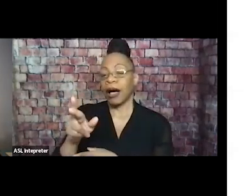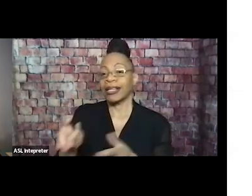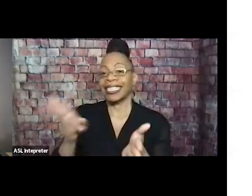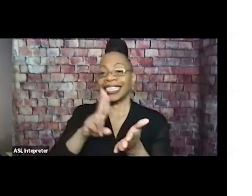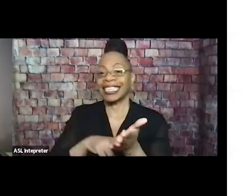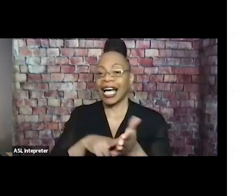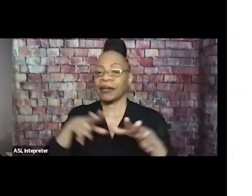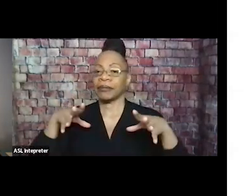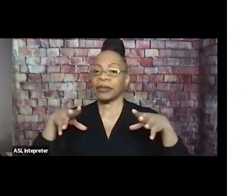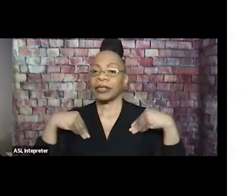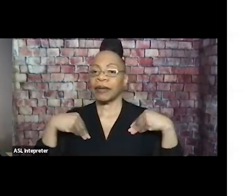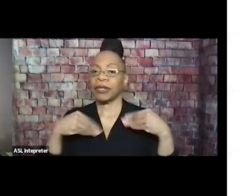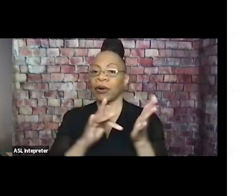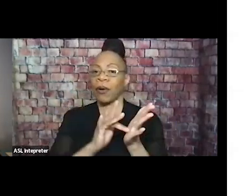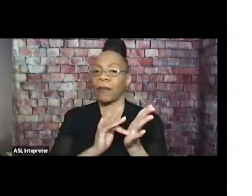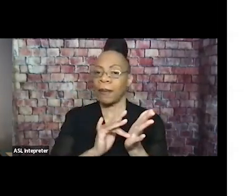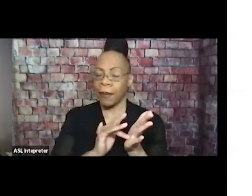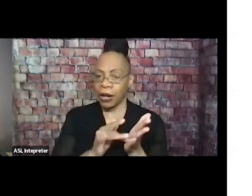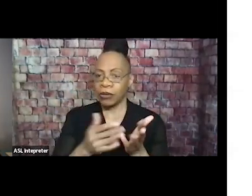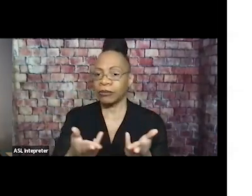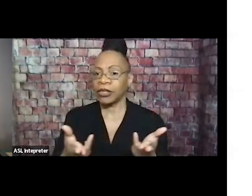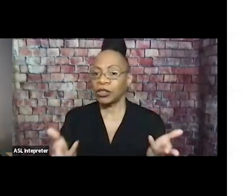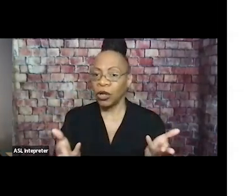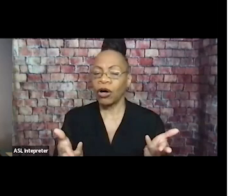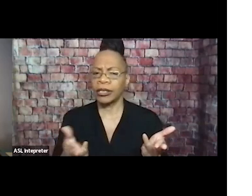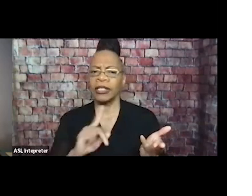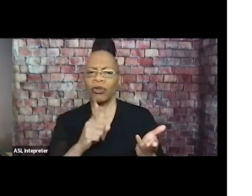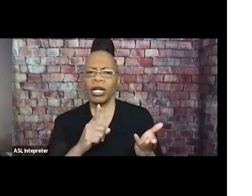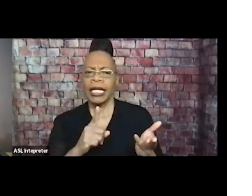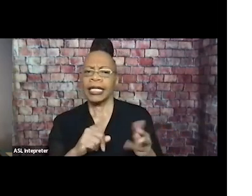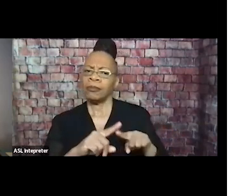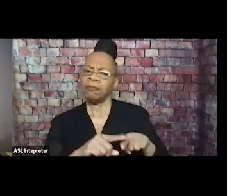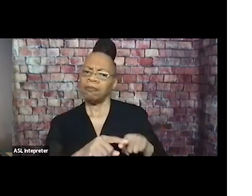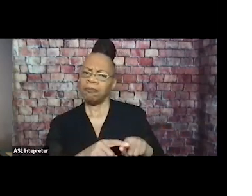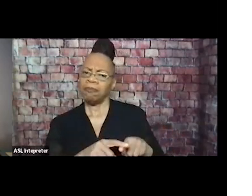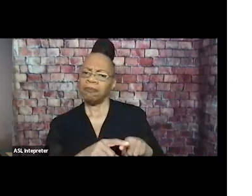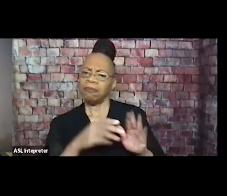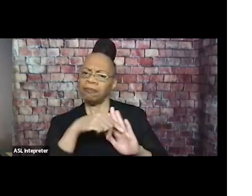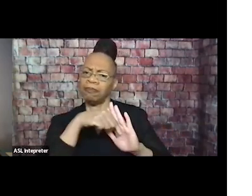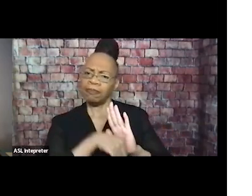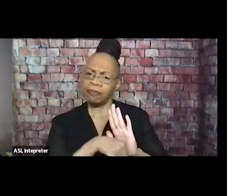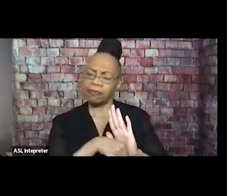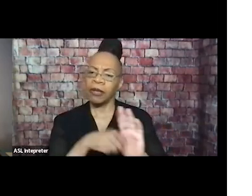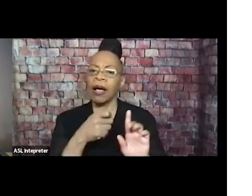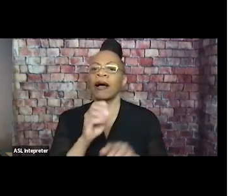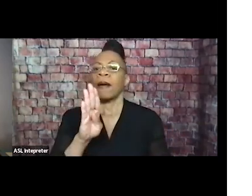it is gonna be weighted more heavily and be elevated to be considered medical evidence by the Social Security Administration and DDS.